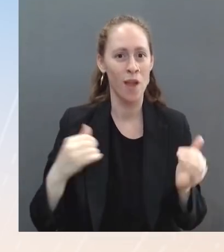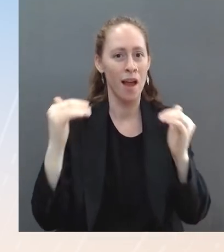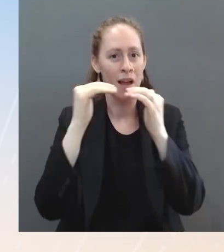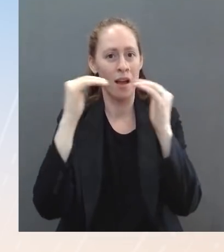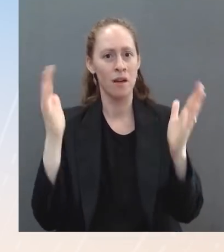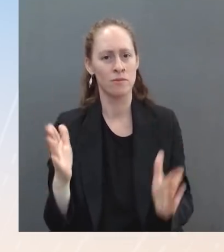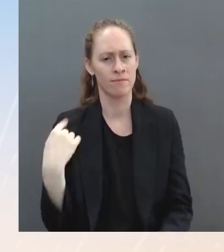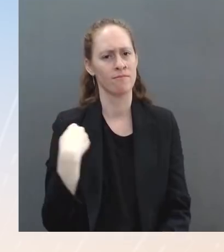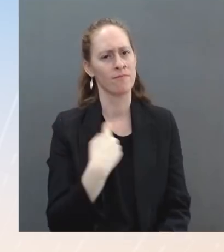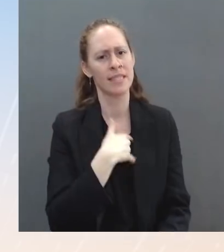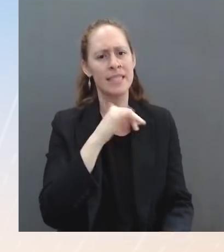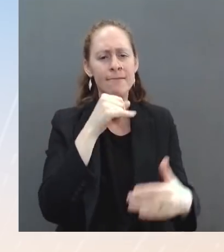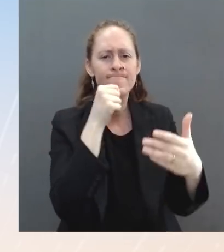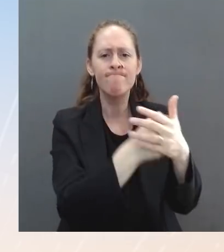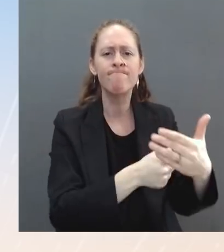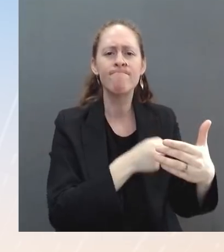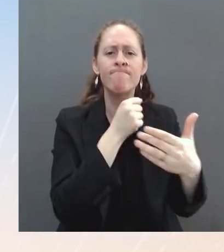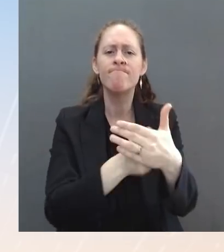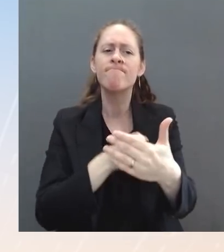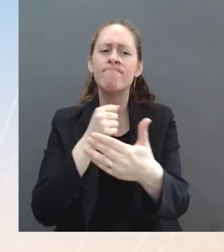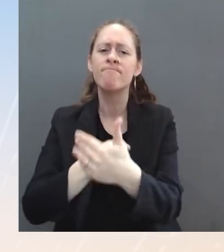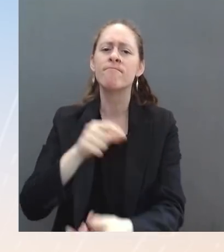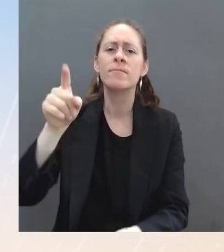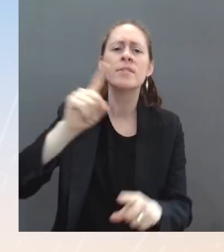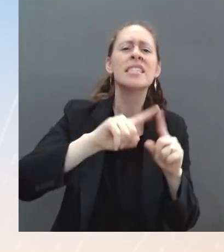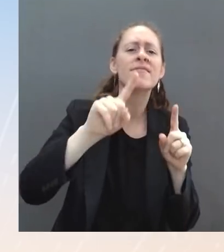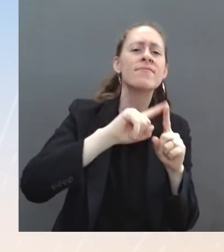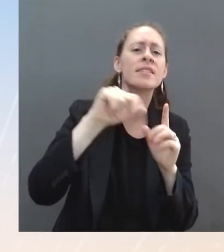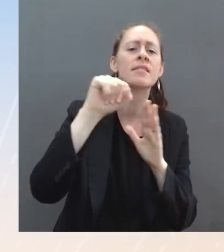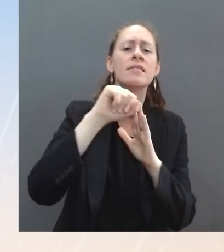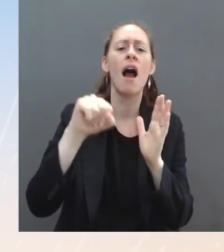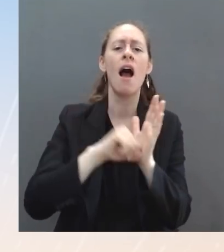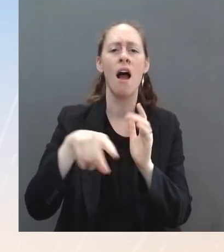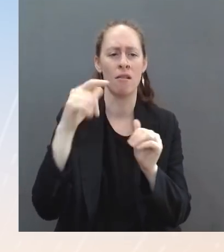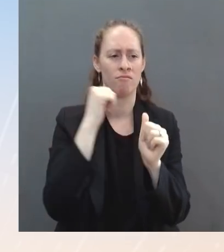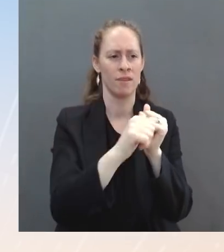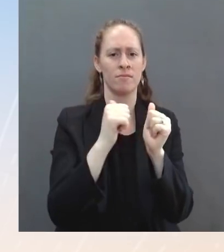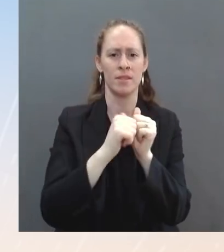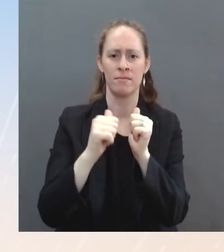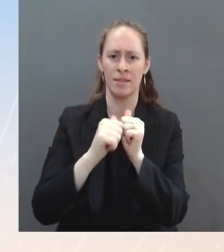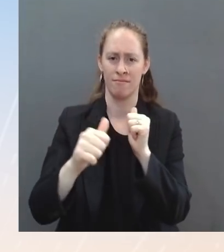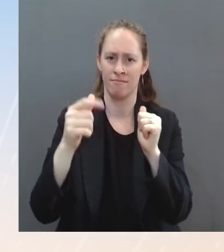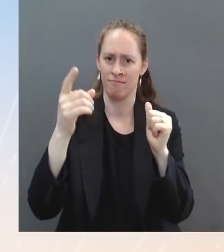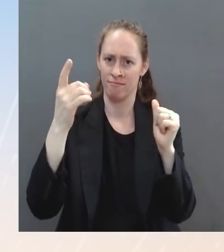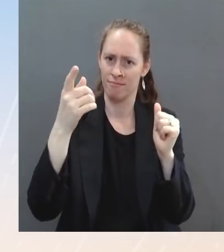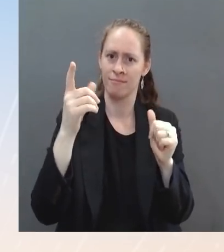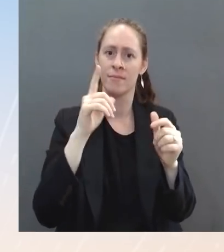that discriminates against trans children and their families. Today, the State Department and Department of Homeland Security